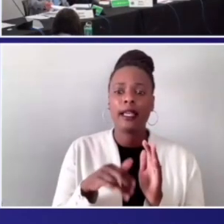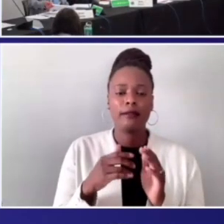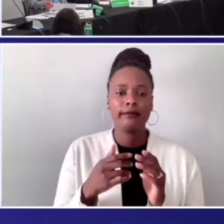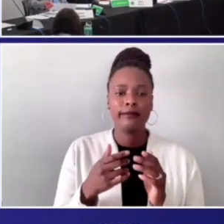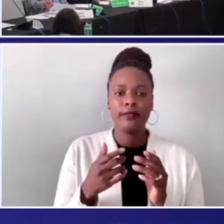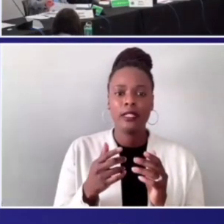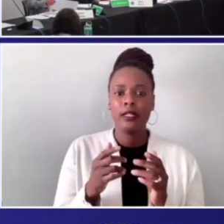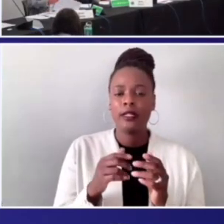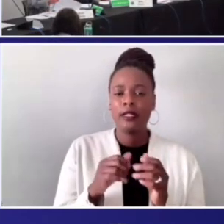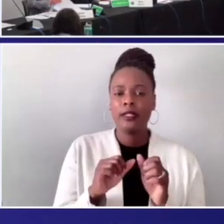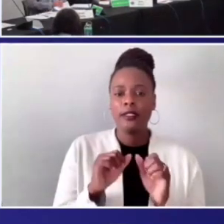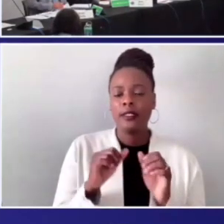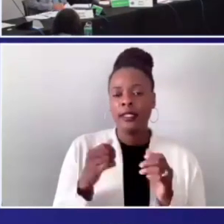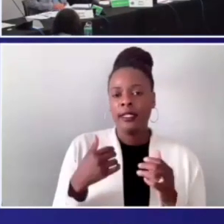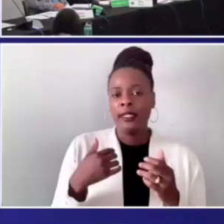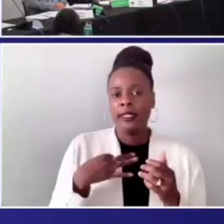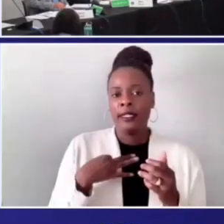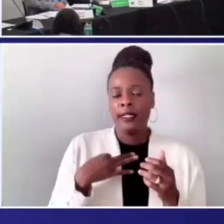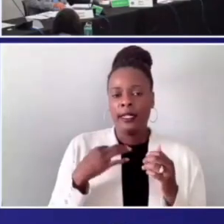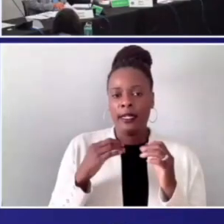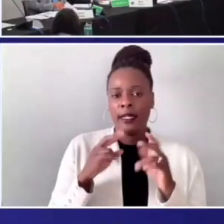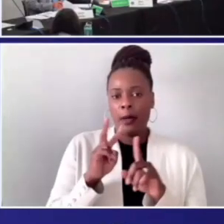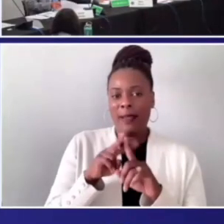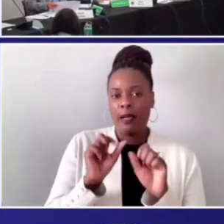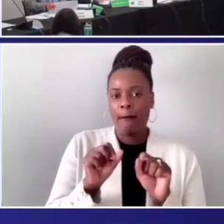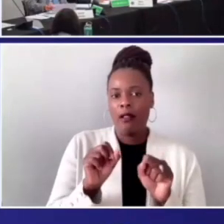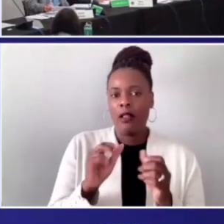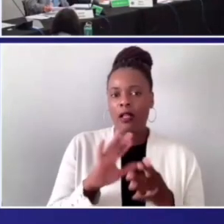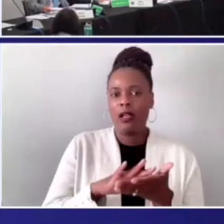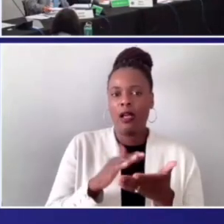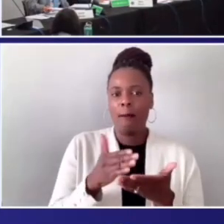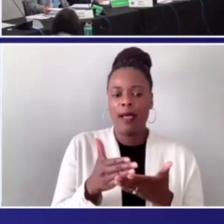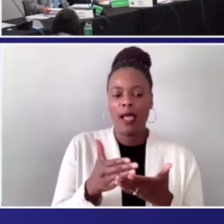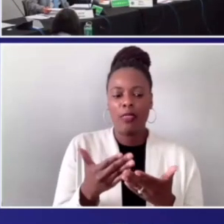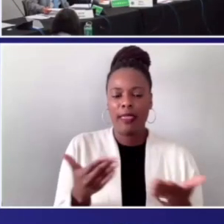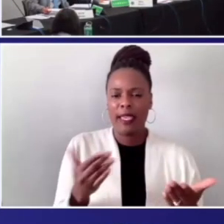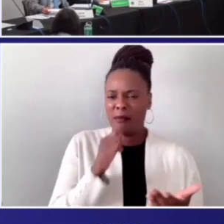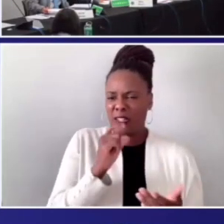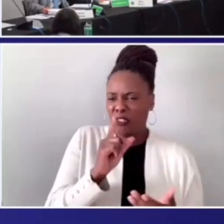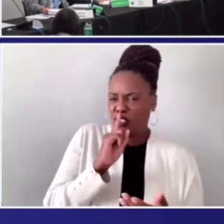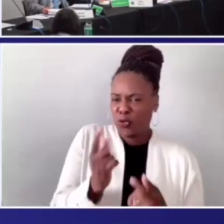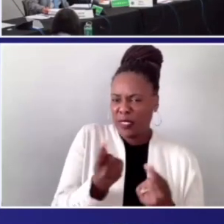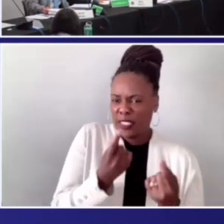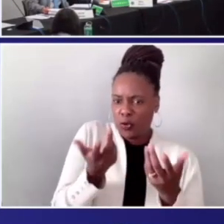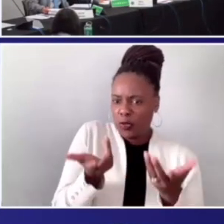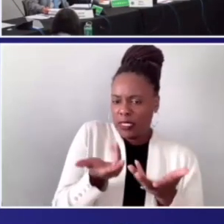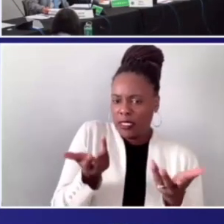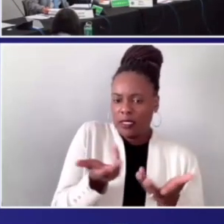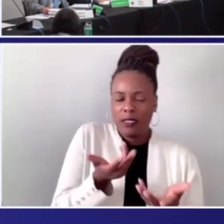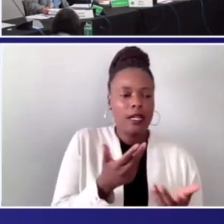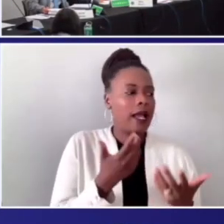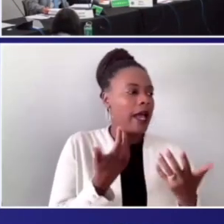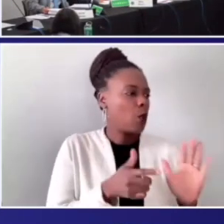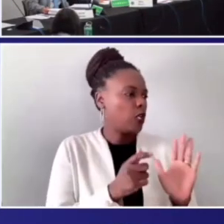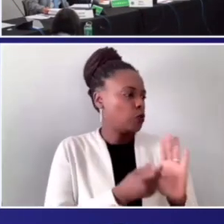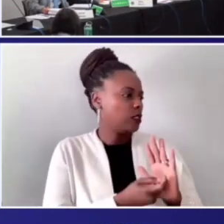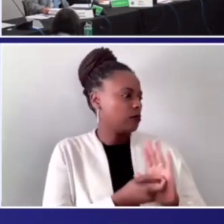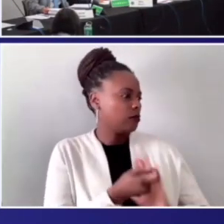and I don't, I don't quite understand what it's doing. So I don't want to do that on the fly. I would like to take that back and look at